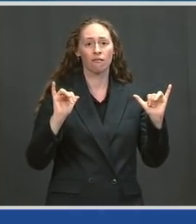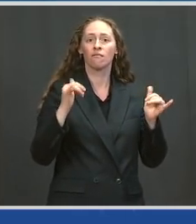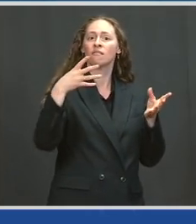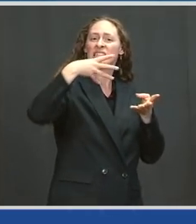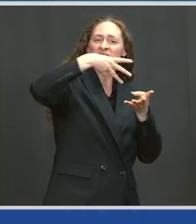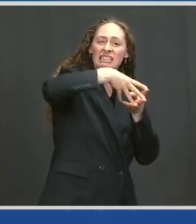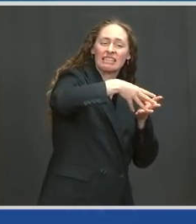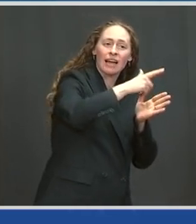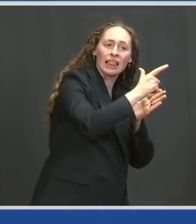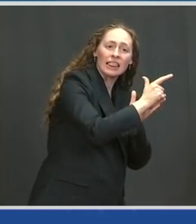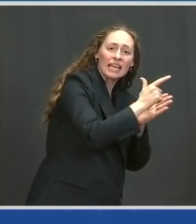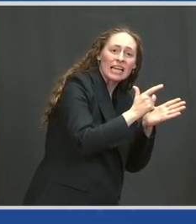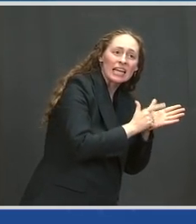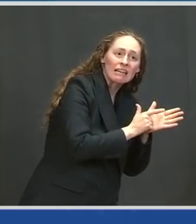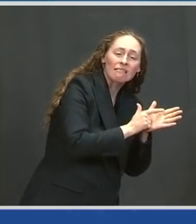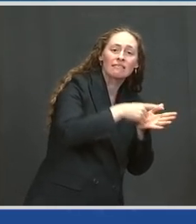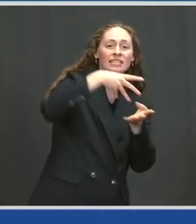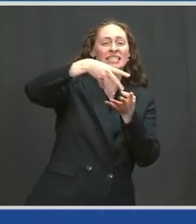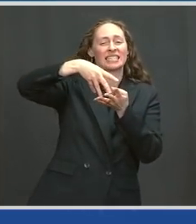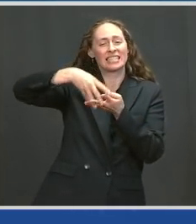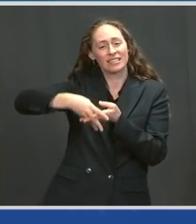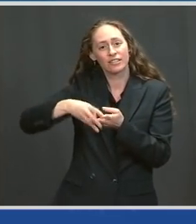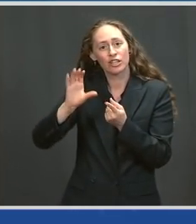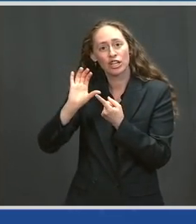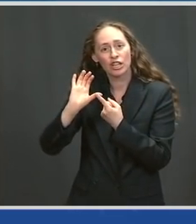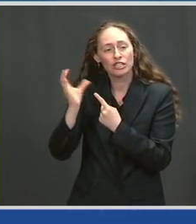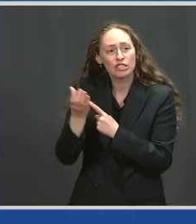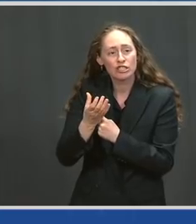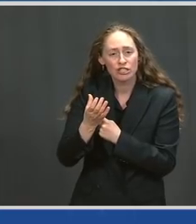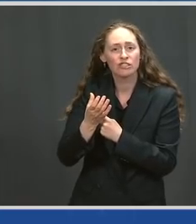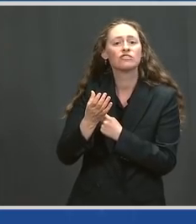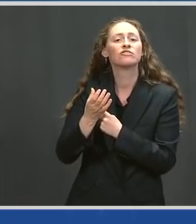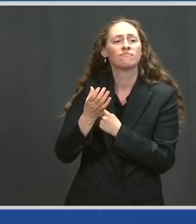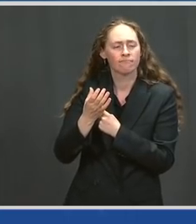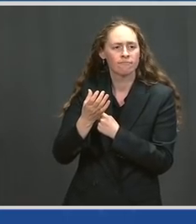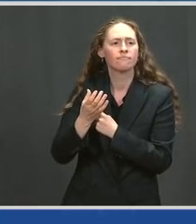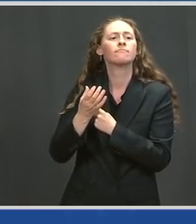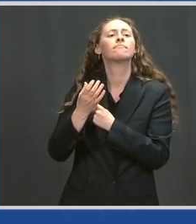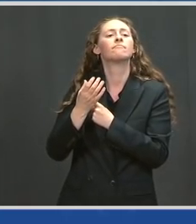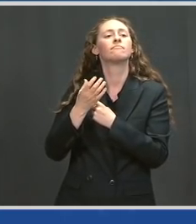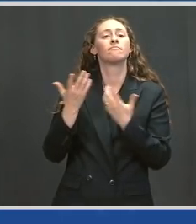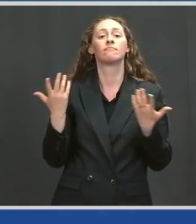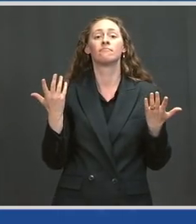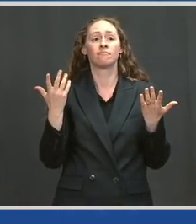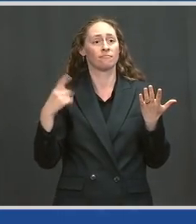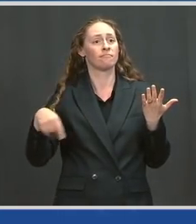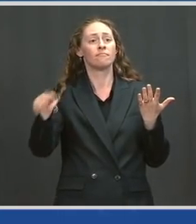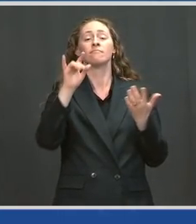We do ourselves no favors by pretending none of this ever happened or doesn't impact us today,